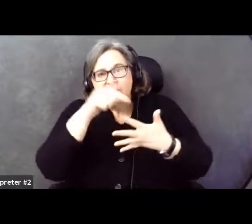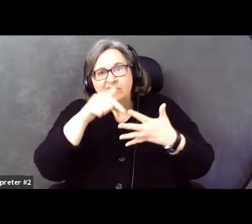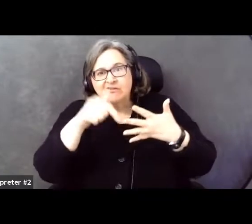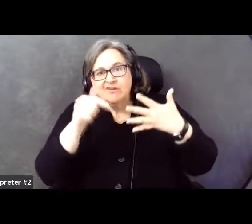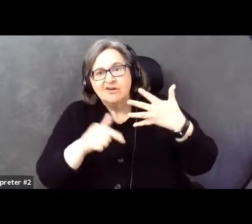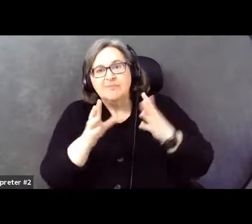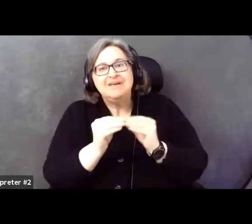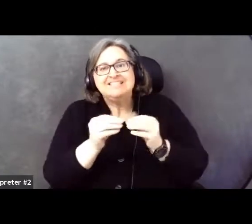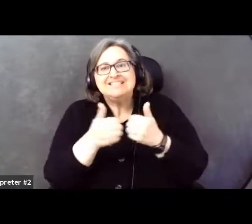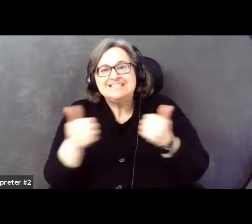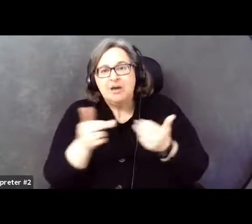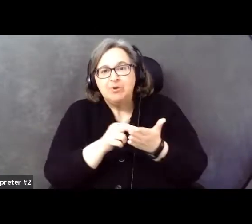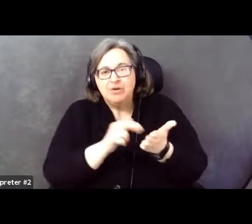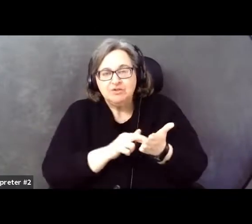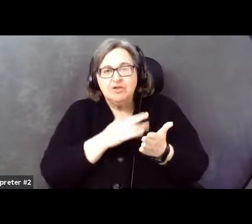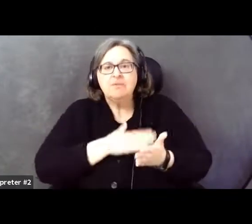I encourage you to register for